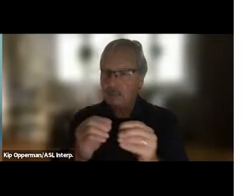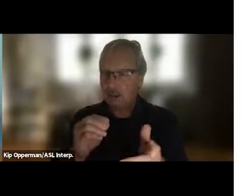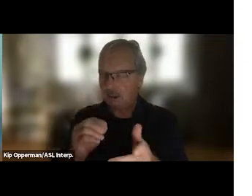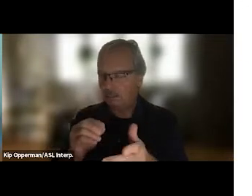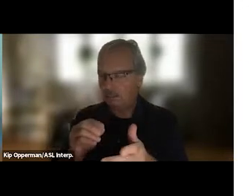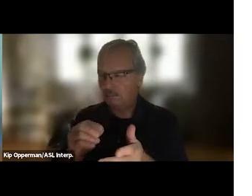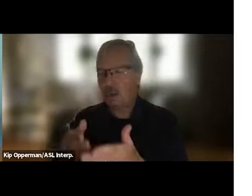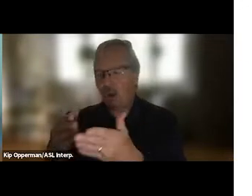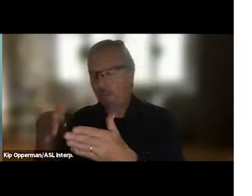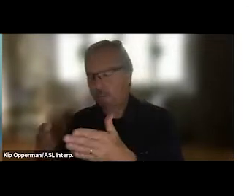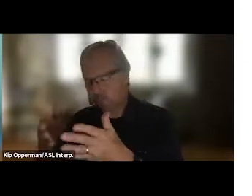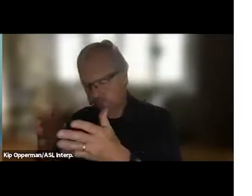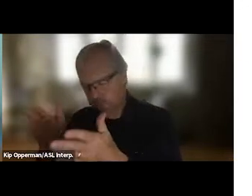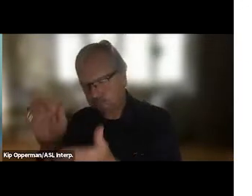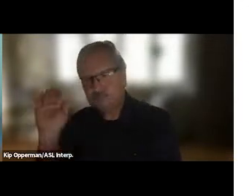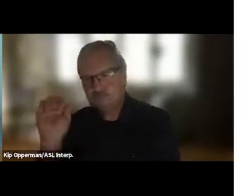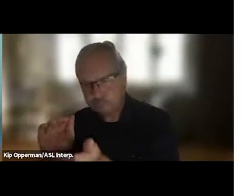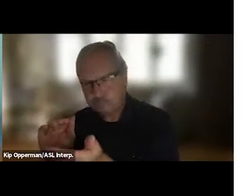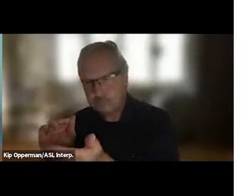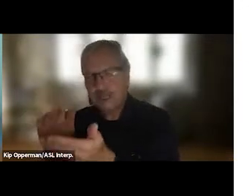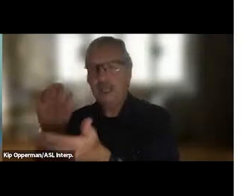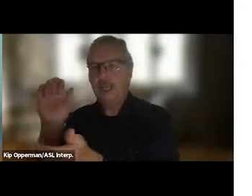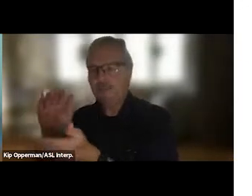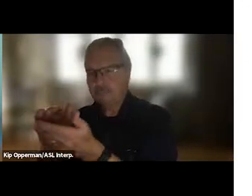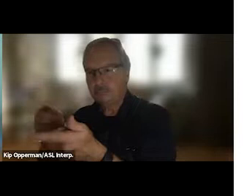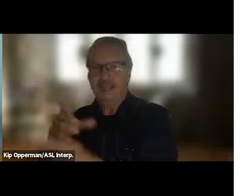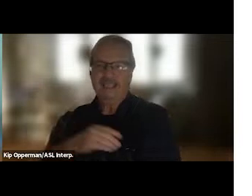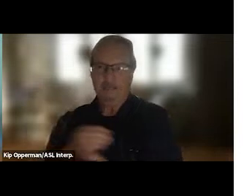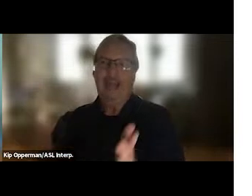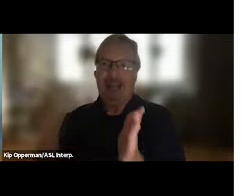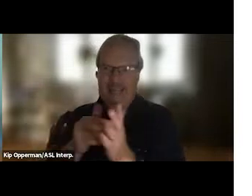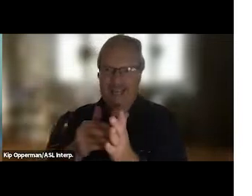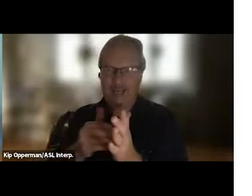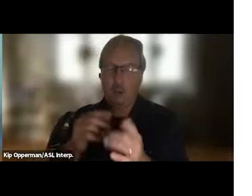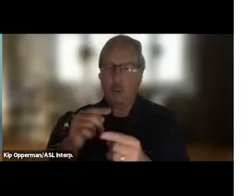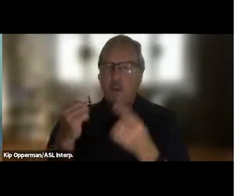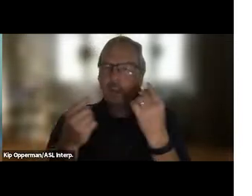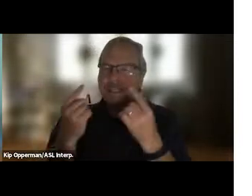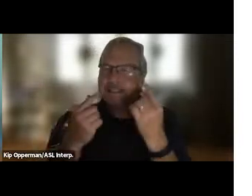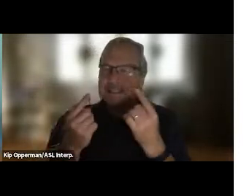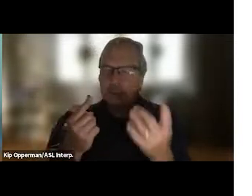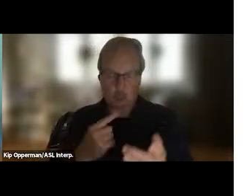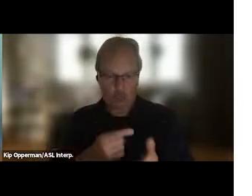and then dropped off further to be accepted. Again, when you consider where we as a state were